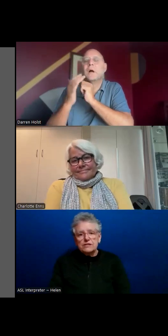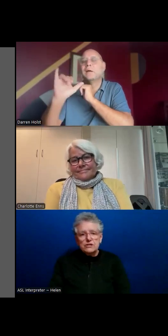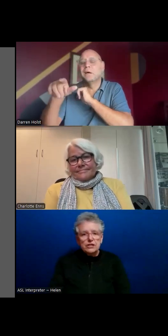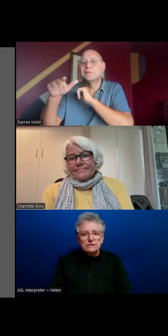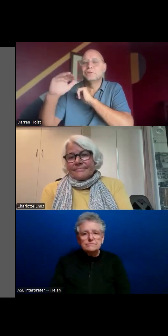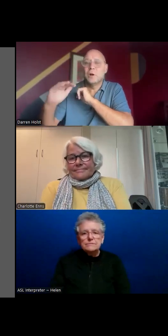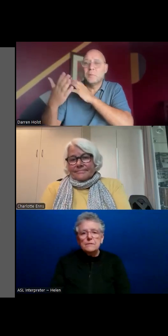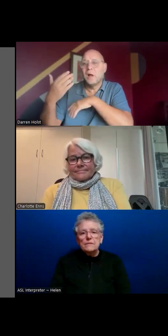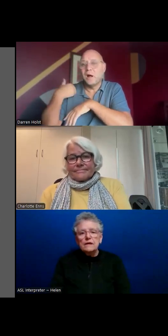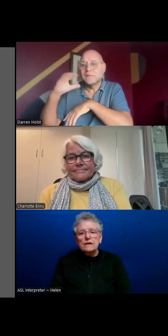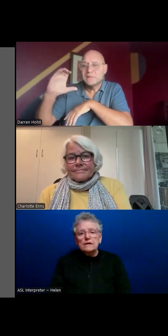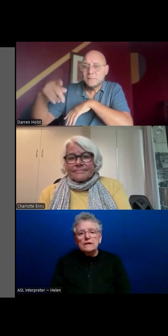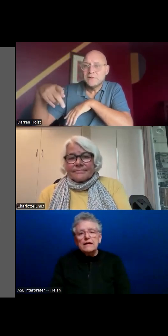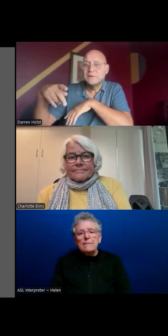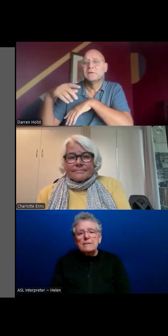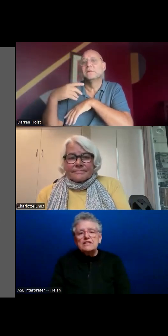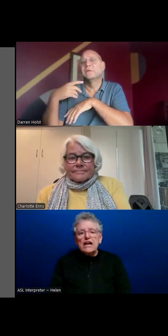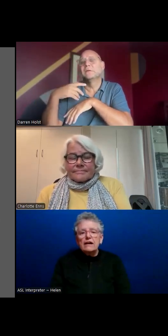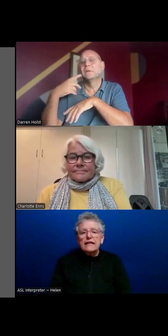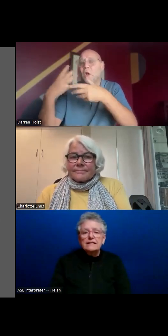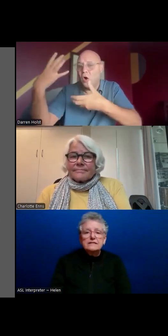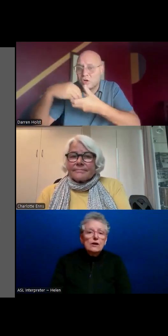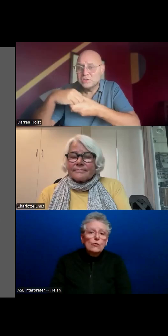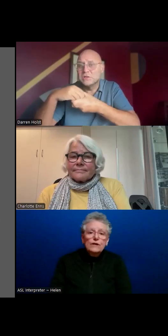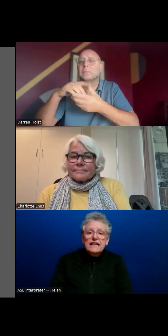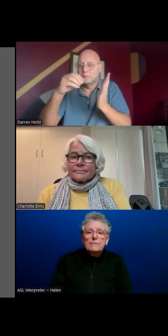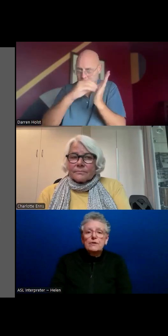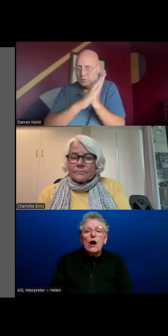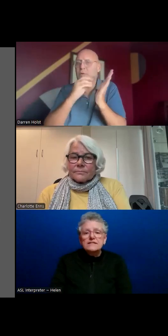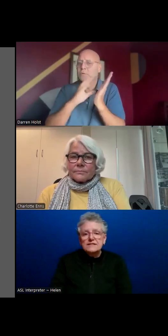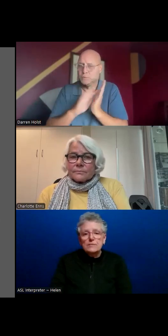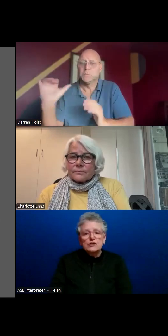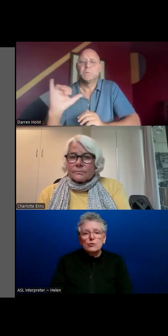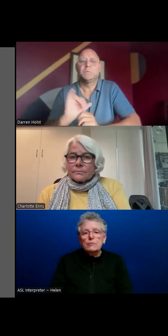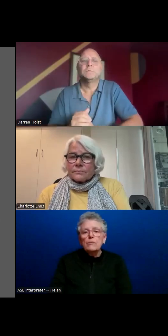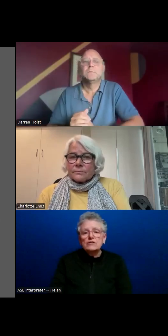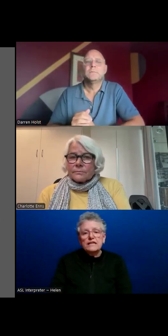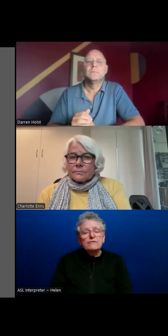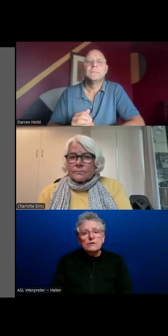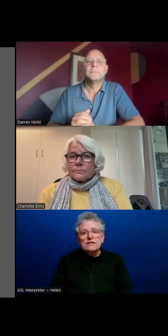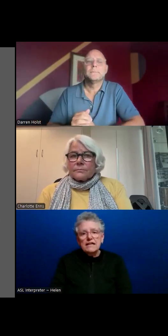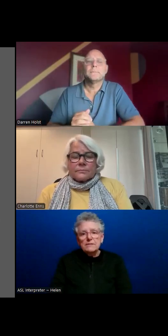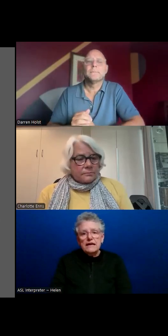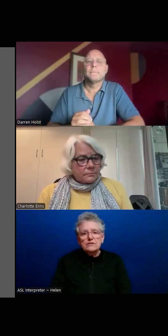have disrupted their attention. And maybe the child has, oh, for example, autism or cerebral palsy.